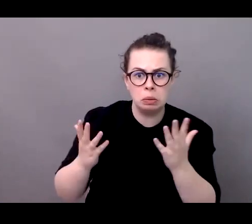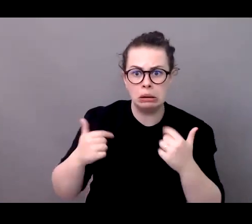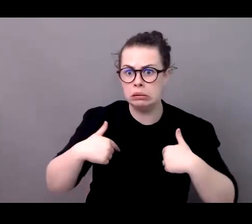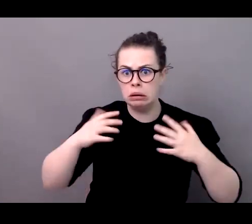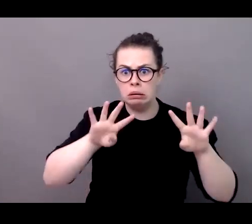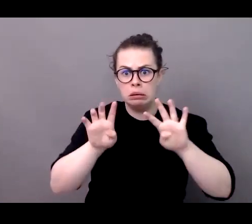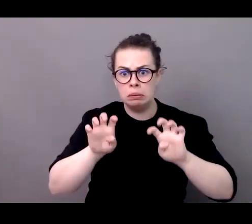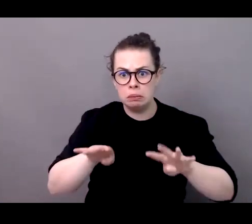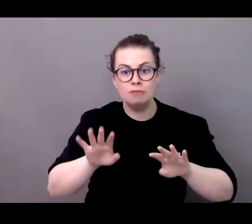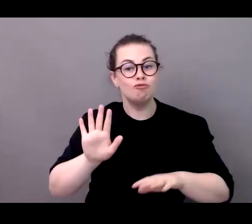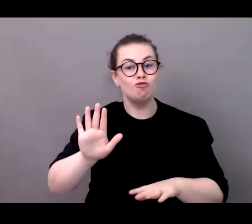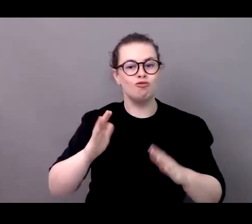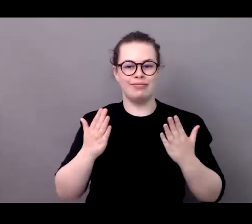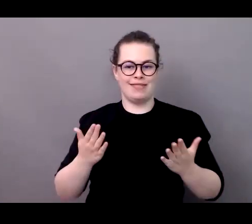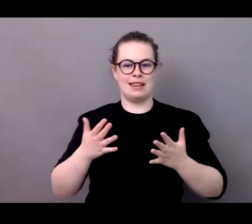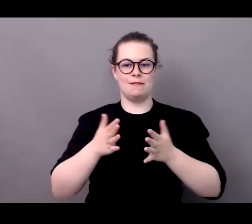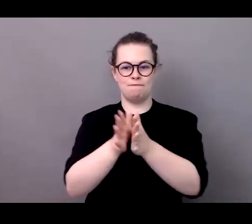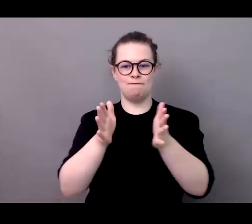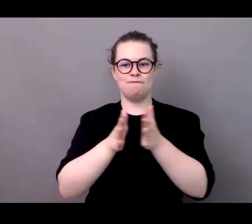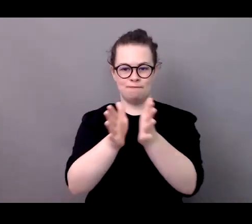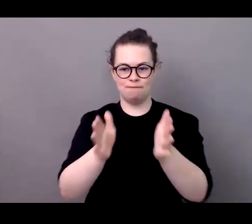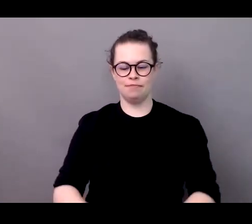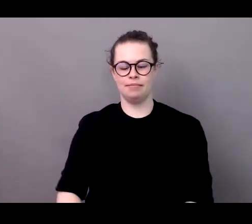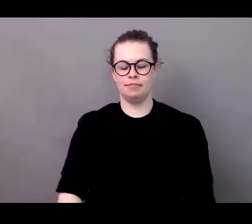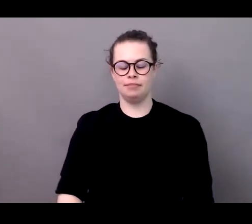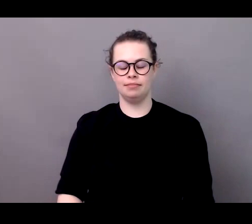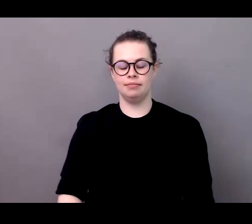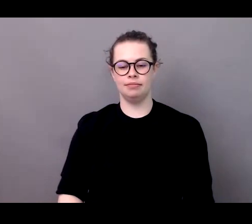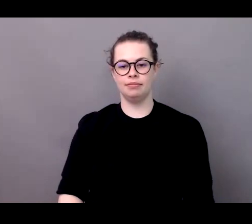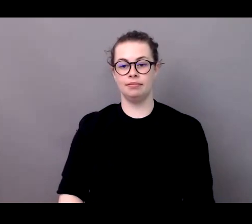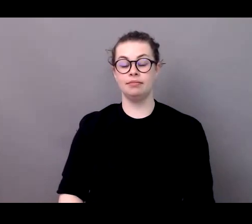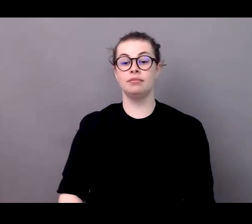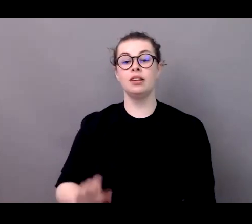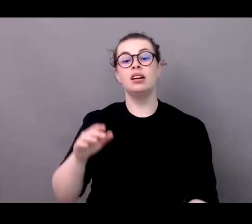takes. A general comment is something that the UN committee developed because they want to give